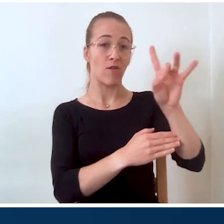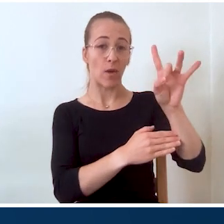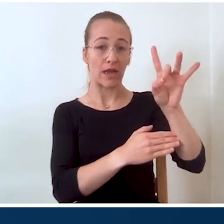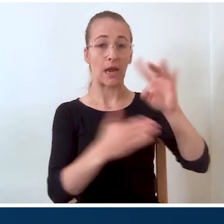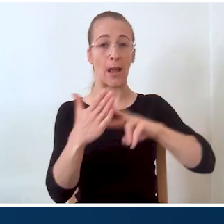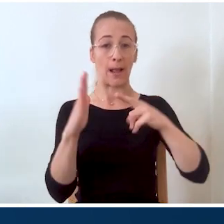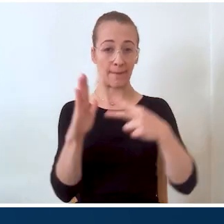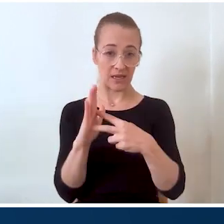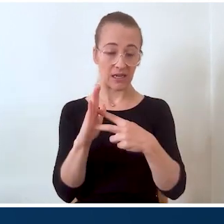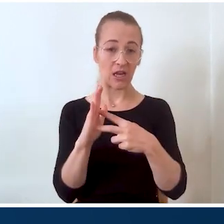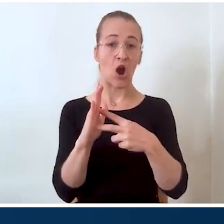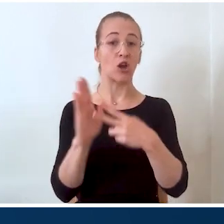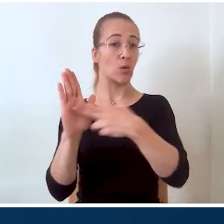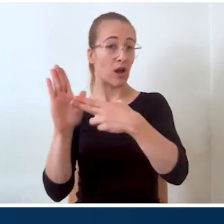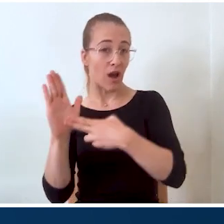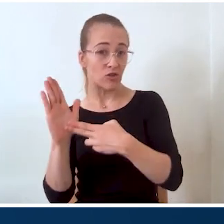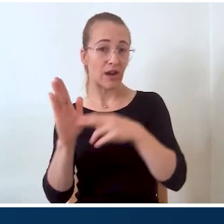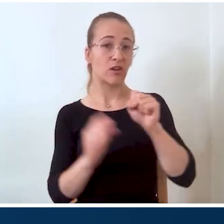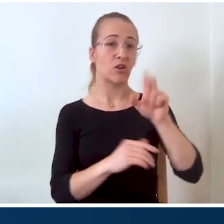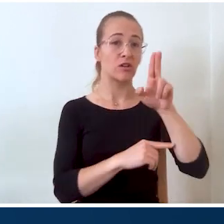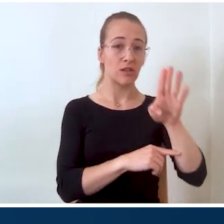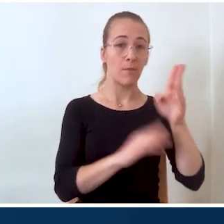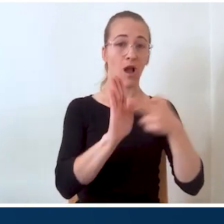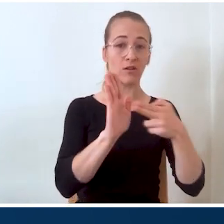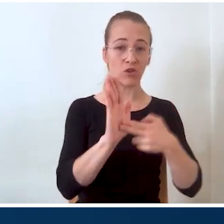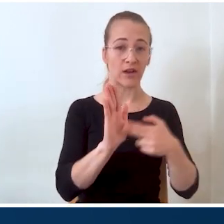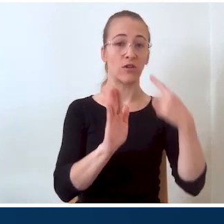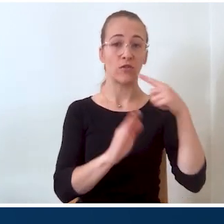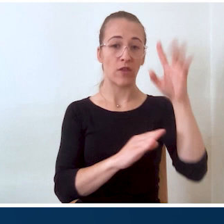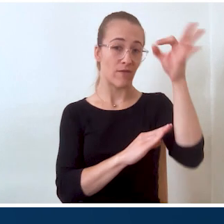Meaning are you a subcontractor or contractor to the federal government or receive